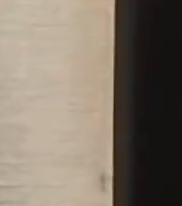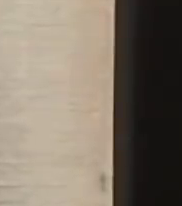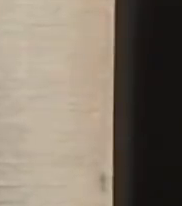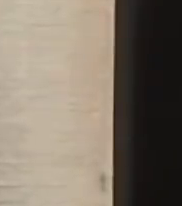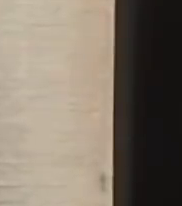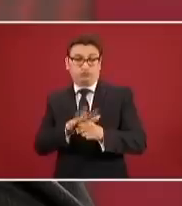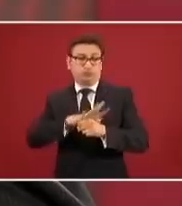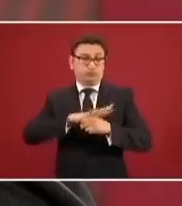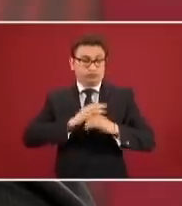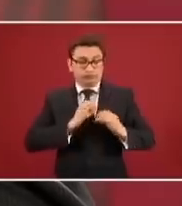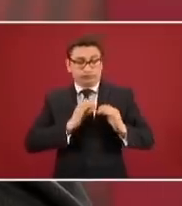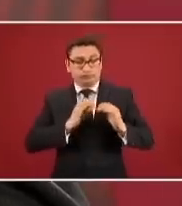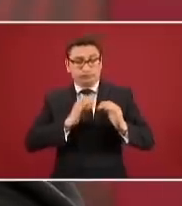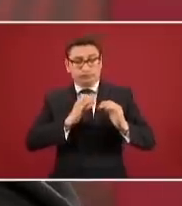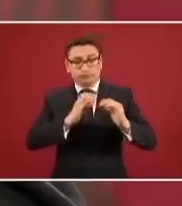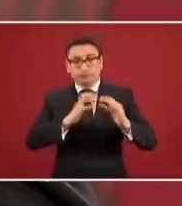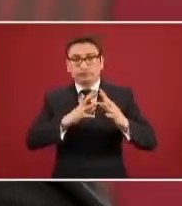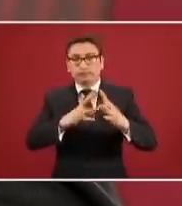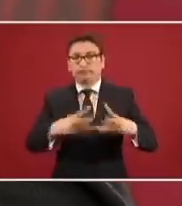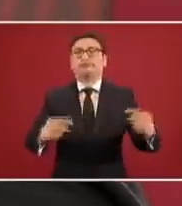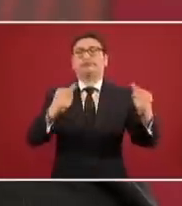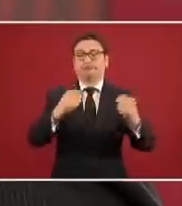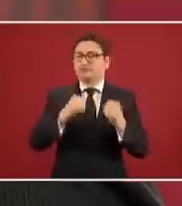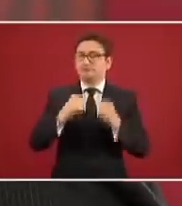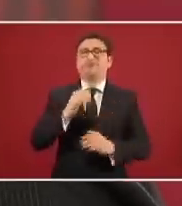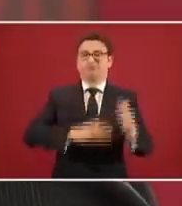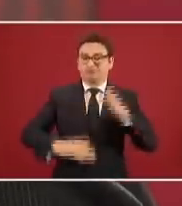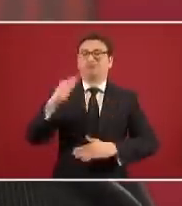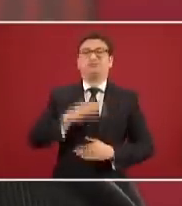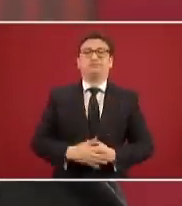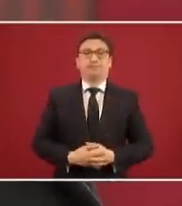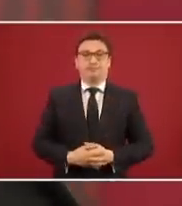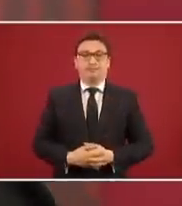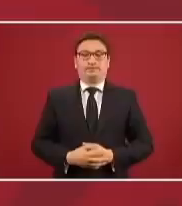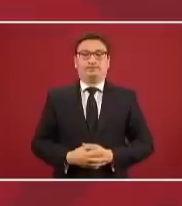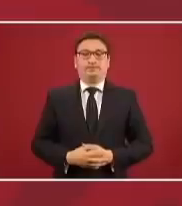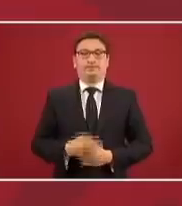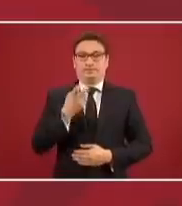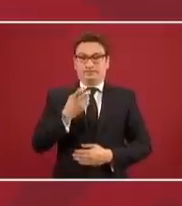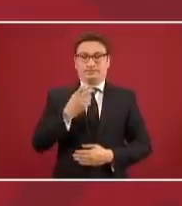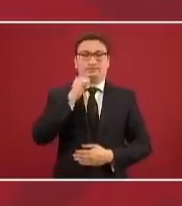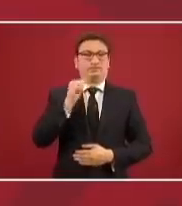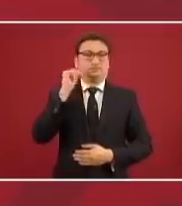and we will achieve it